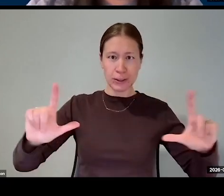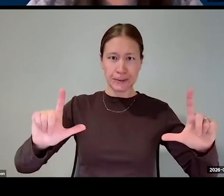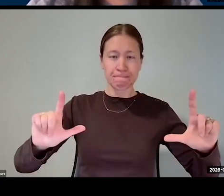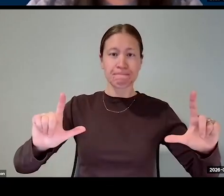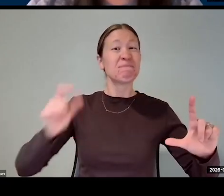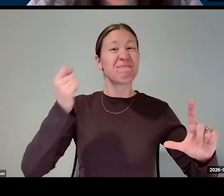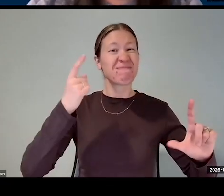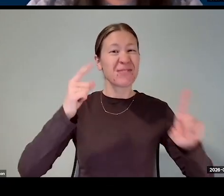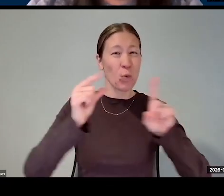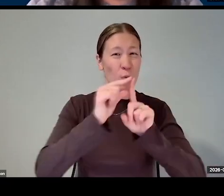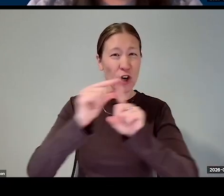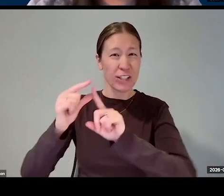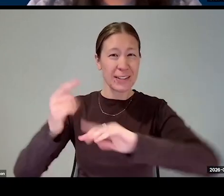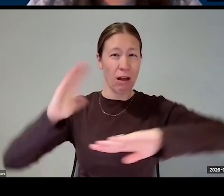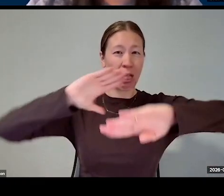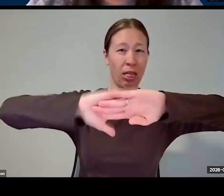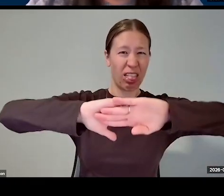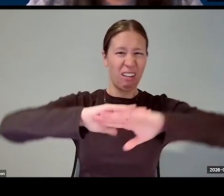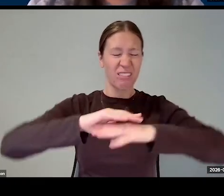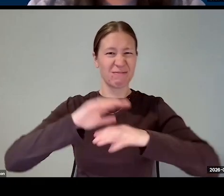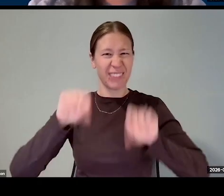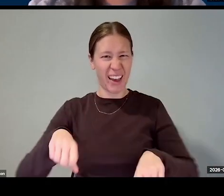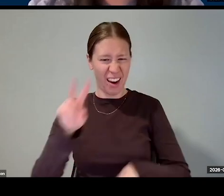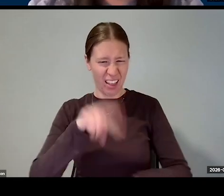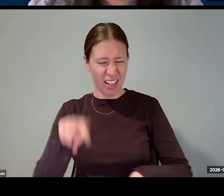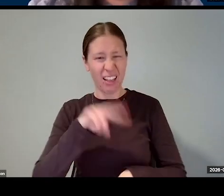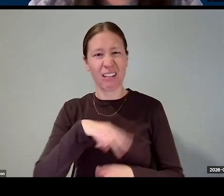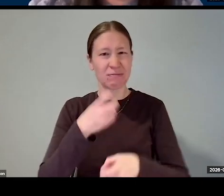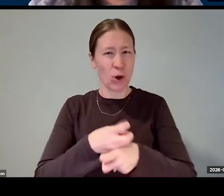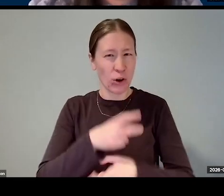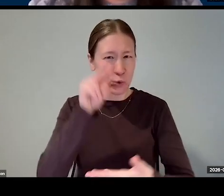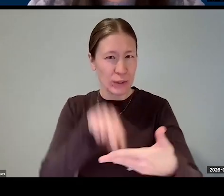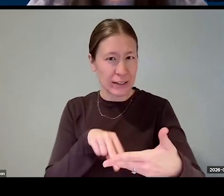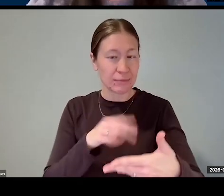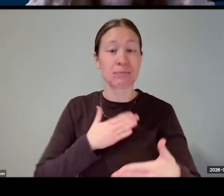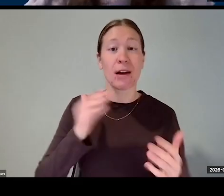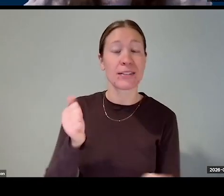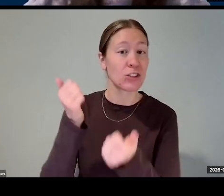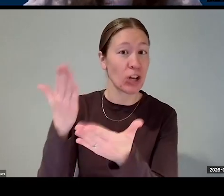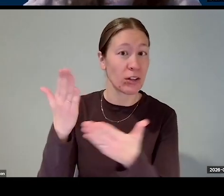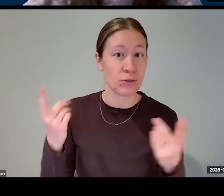regardless of which color you choose. My suggestion would be to either add a fill color